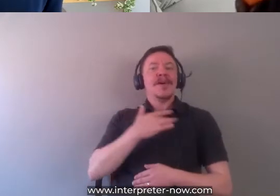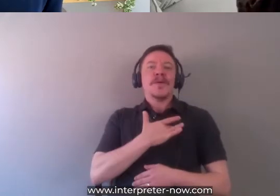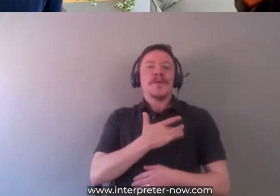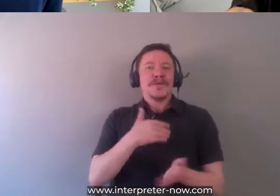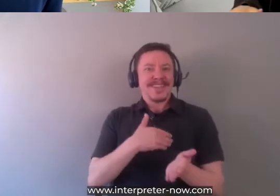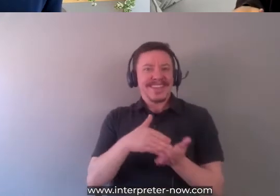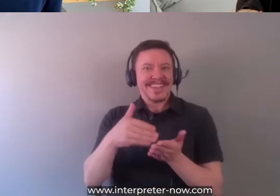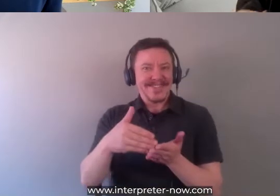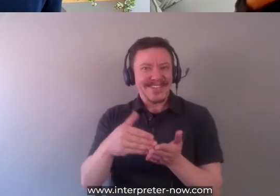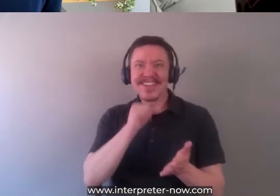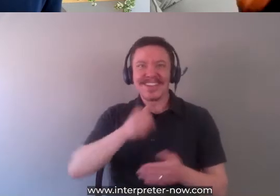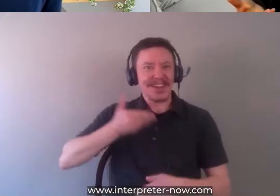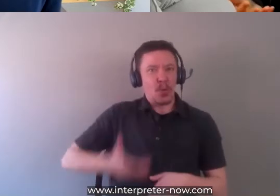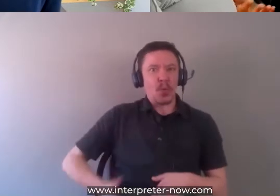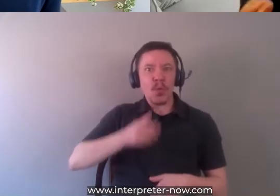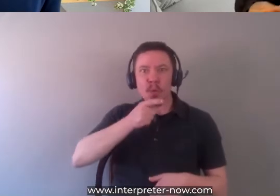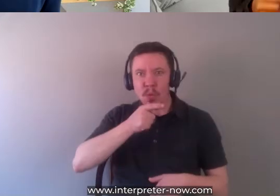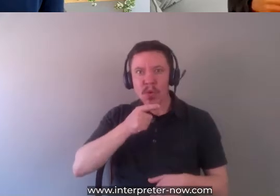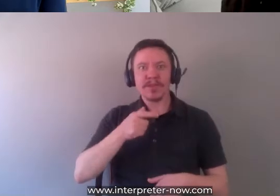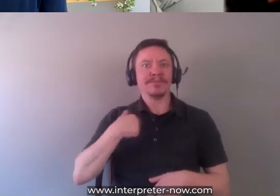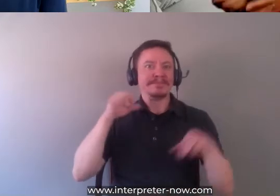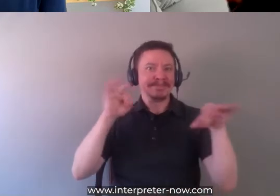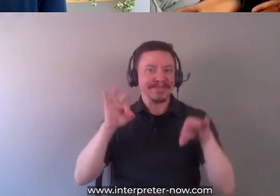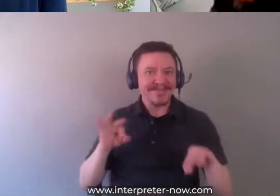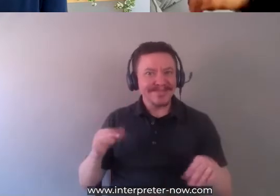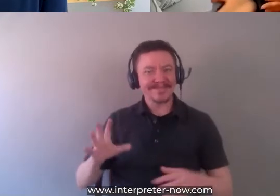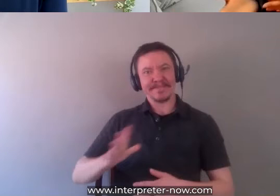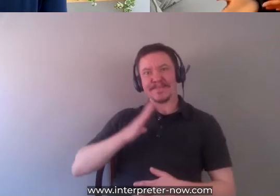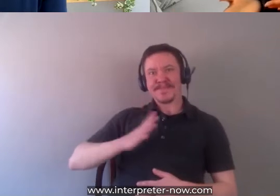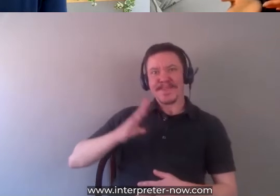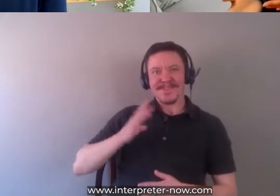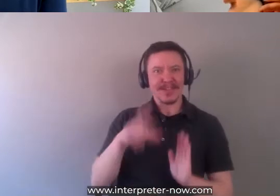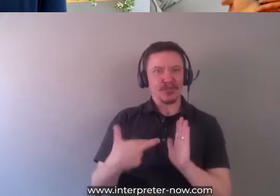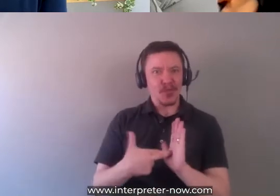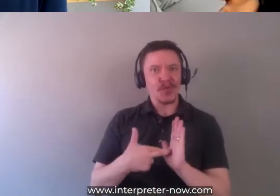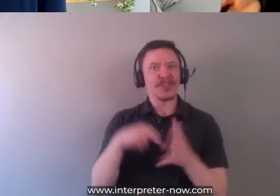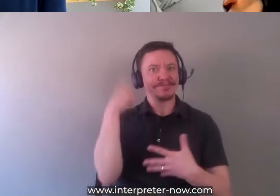do not introduce myself at the discretion of official or formal roles that I have, or